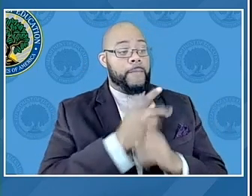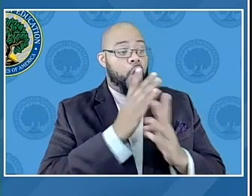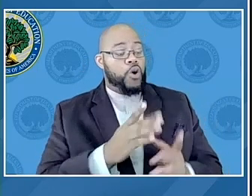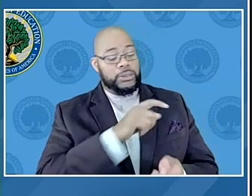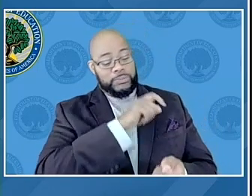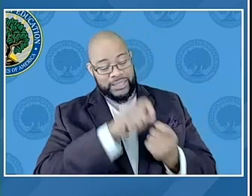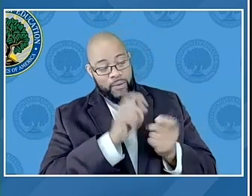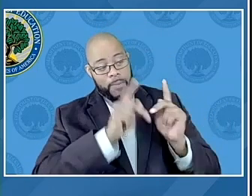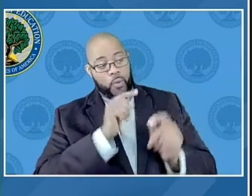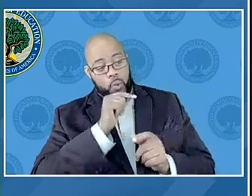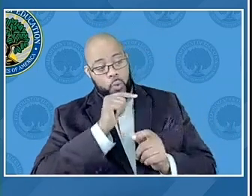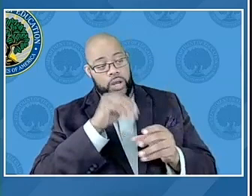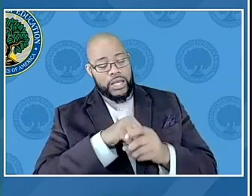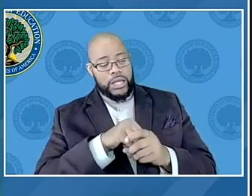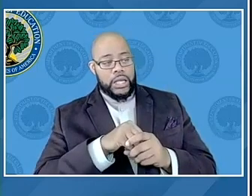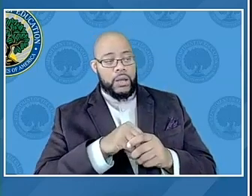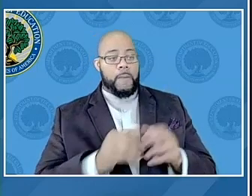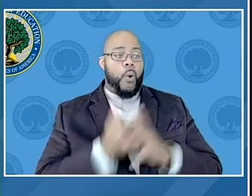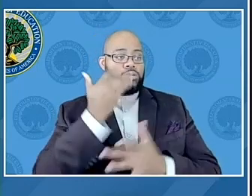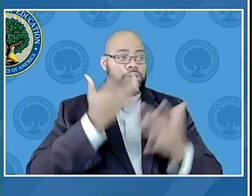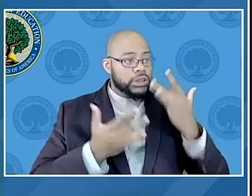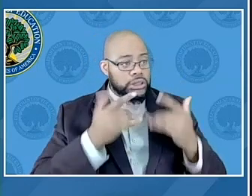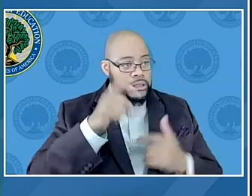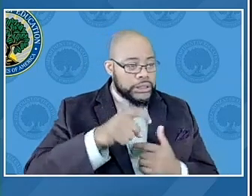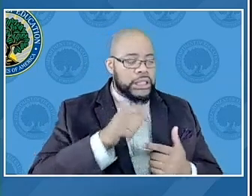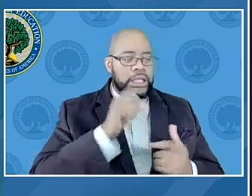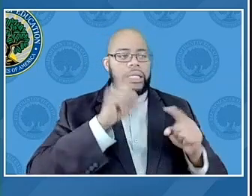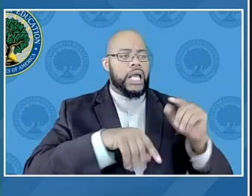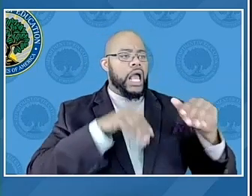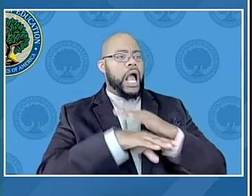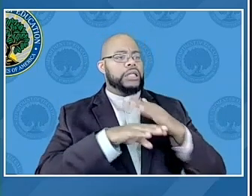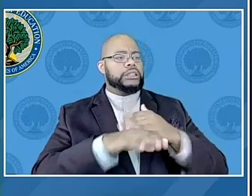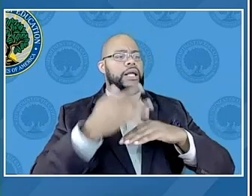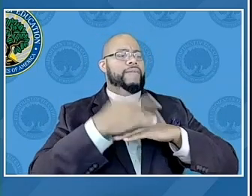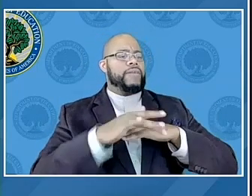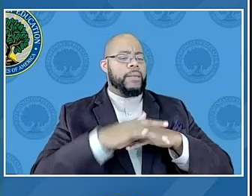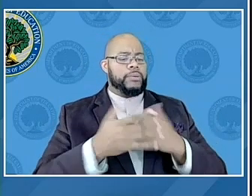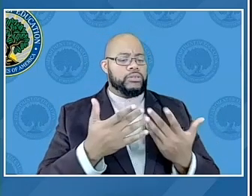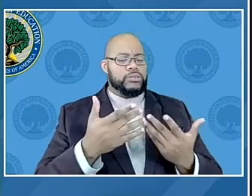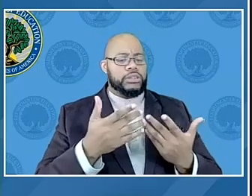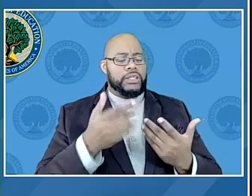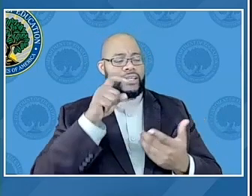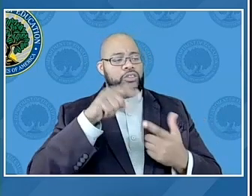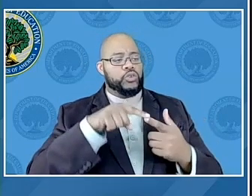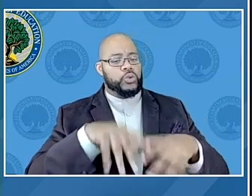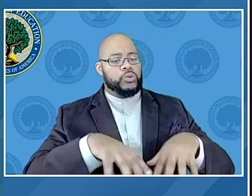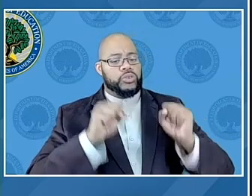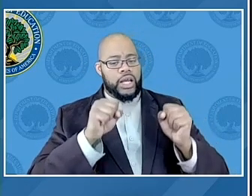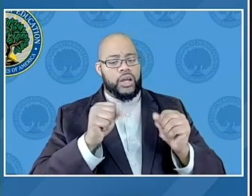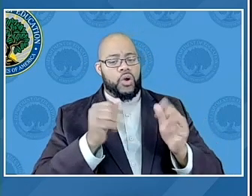greatest need, will not be able to access available relief if they need to take affirmative, often confusing steps to do